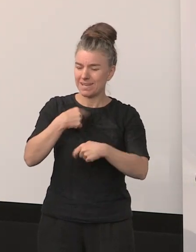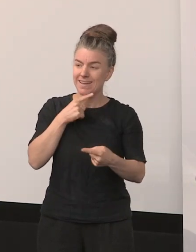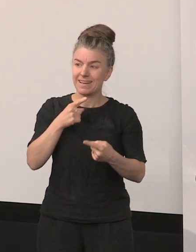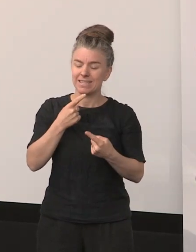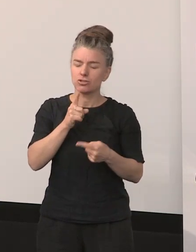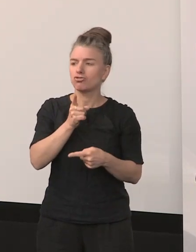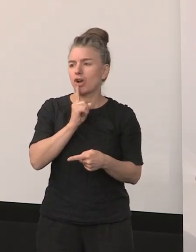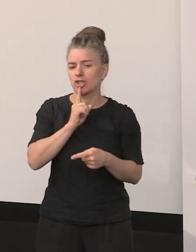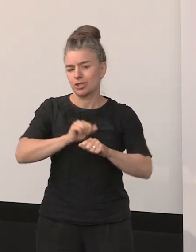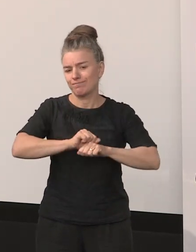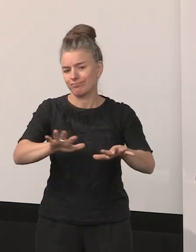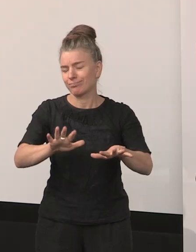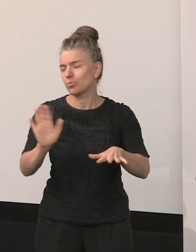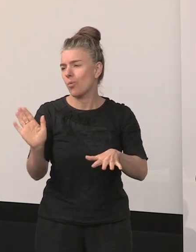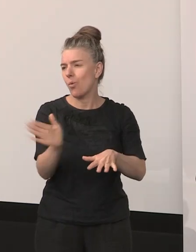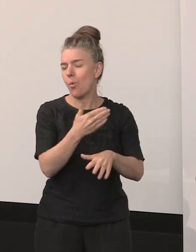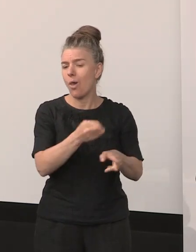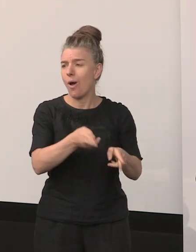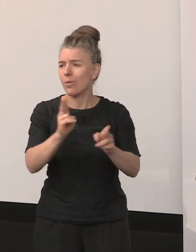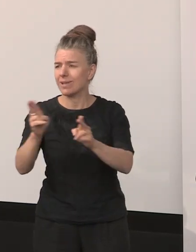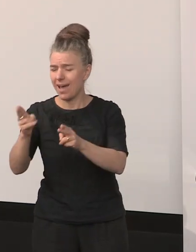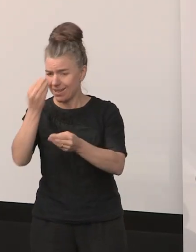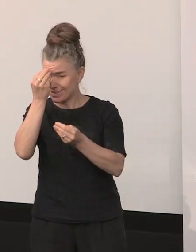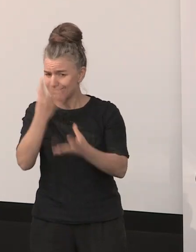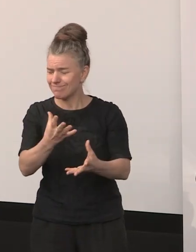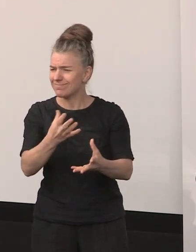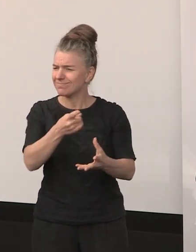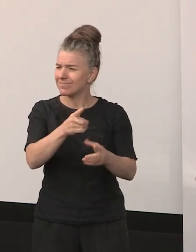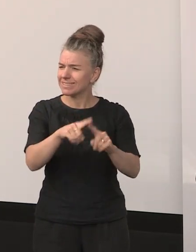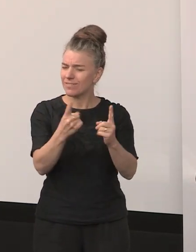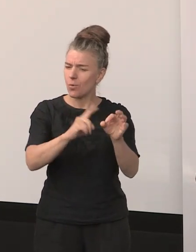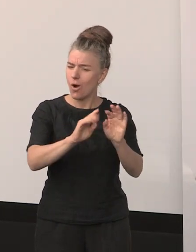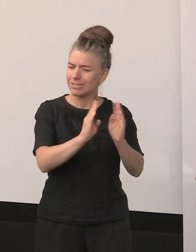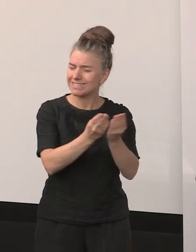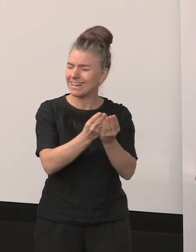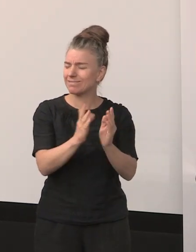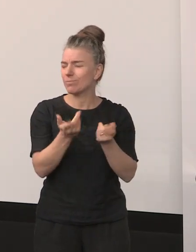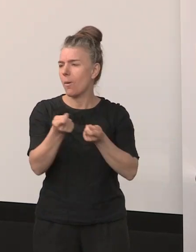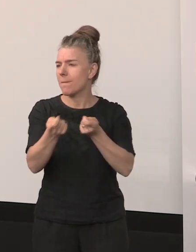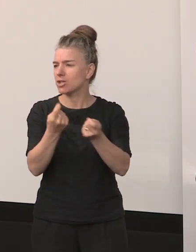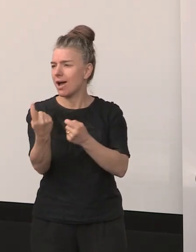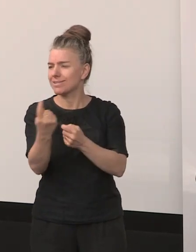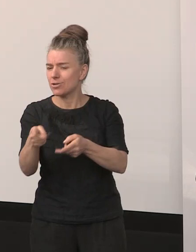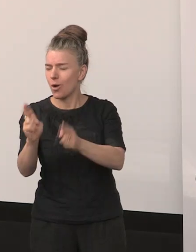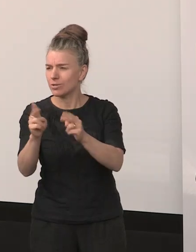this is what I claritied on Tuesday when I sent a